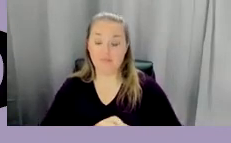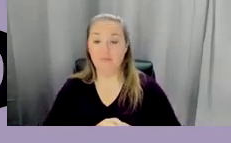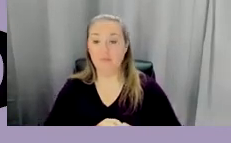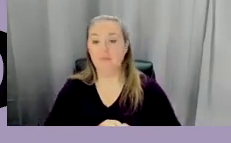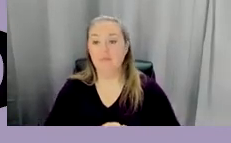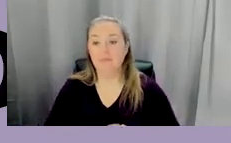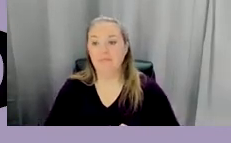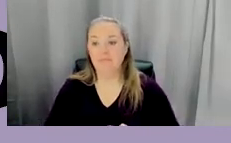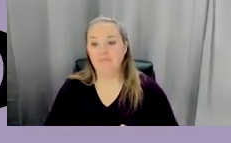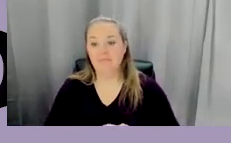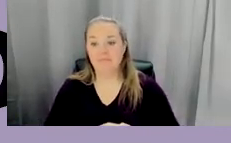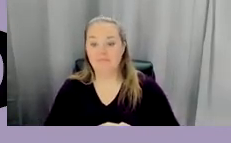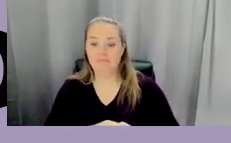IS NO EXPLICIT AGE RANGE ON THAT. I HOPE THAT HELPS ANSWER